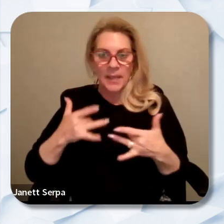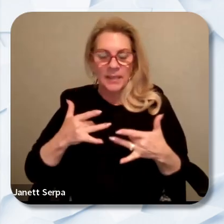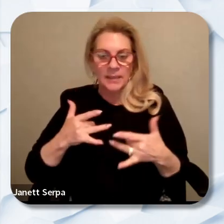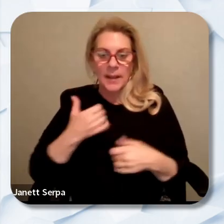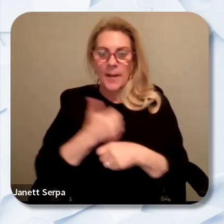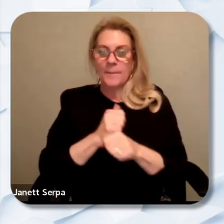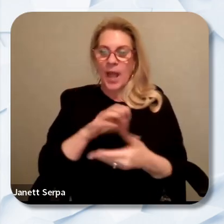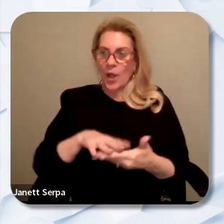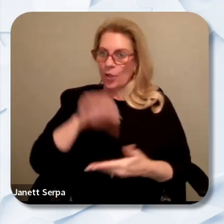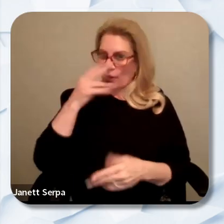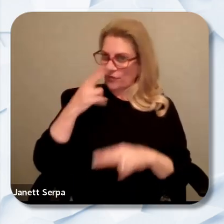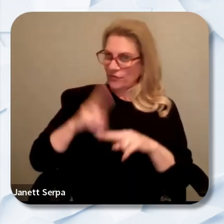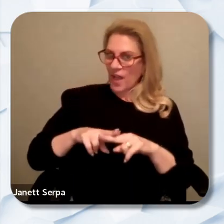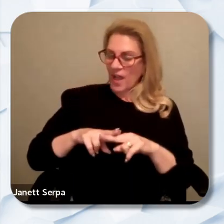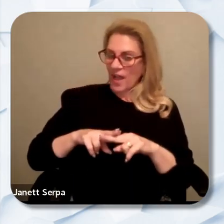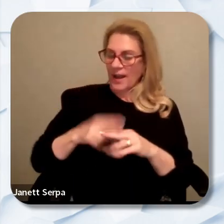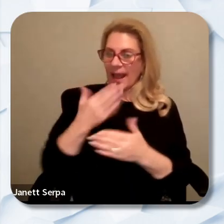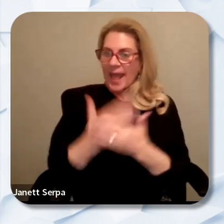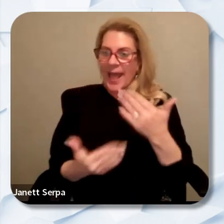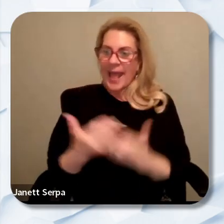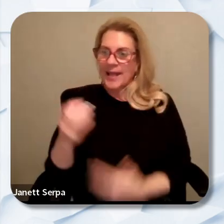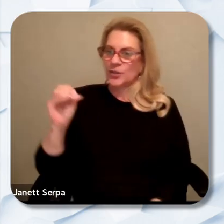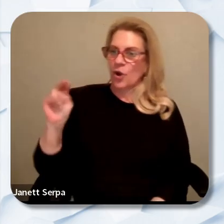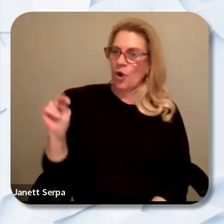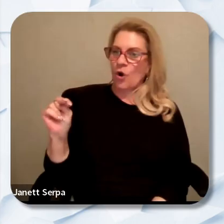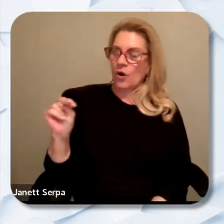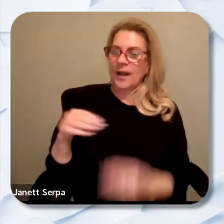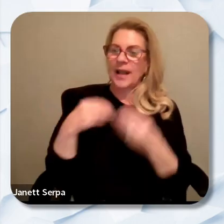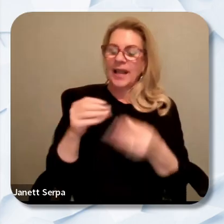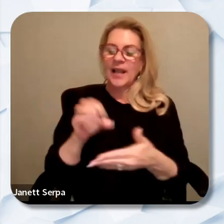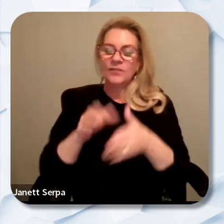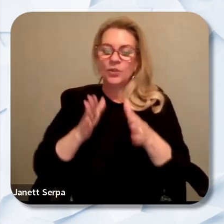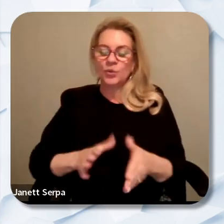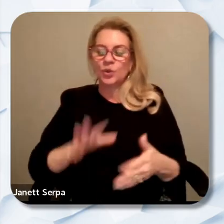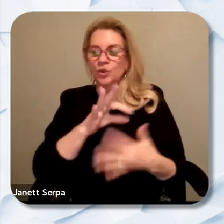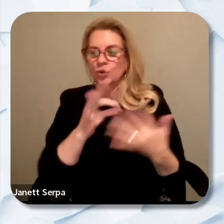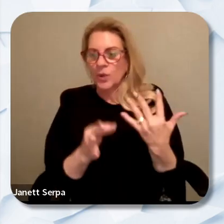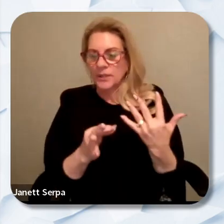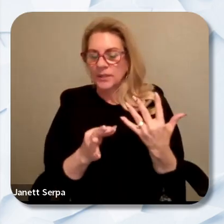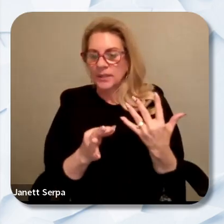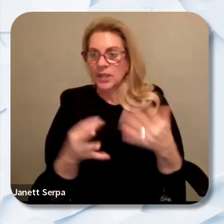learning fun and hands-on. Give students choices and incorporate student interest